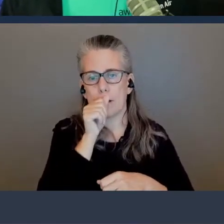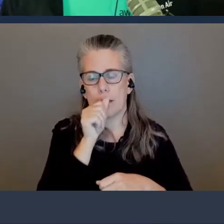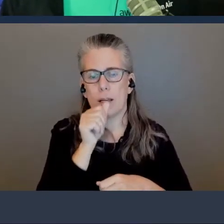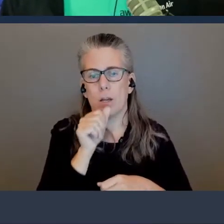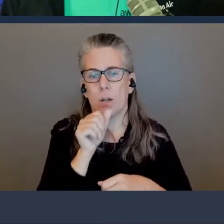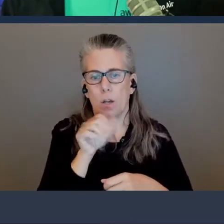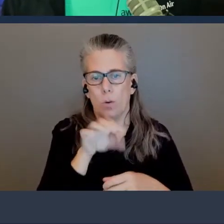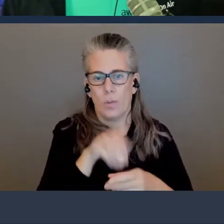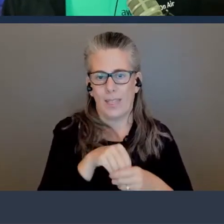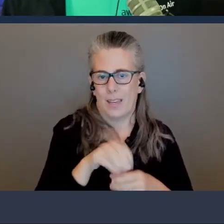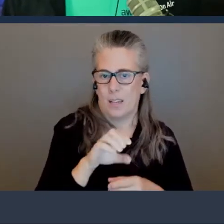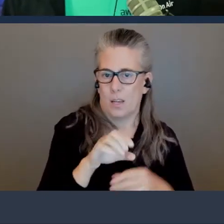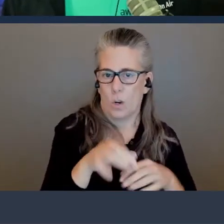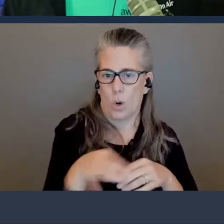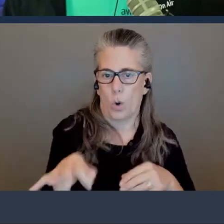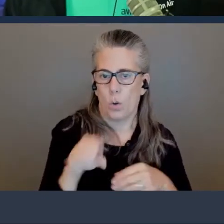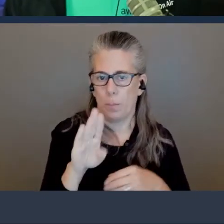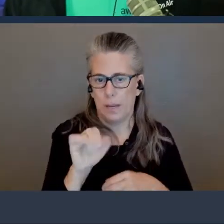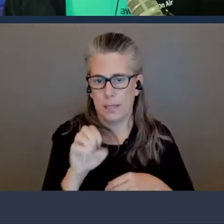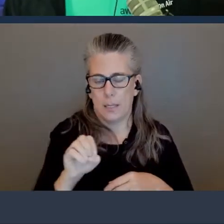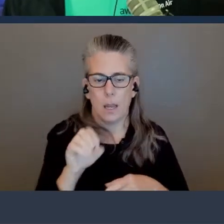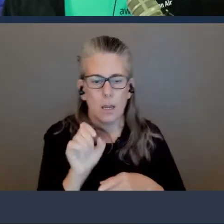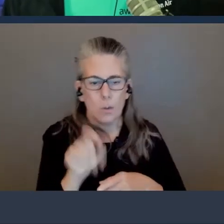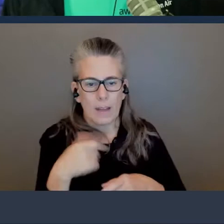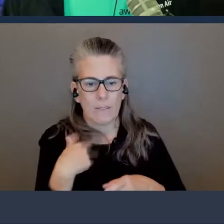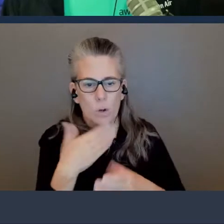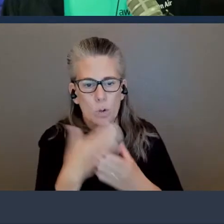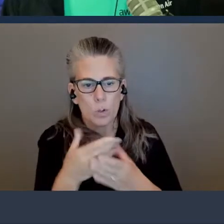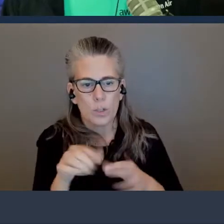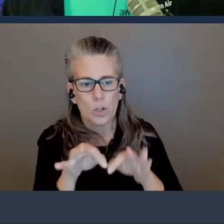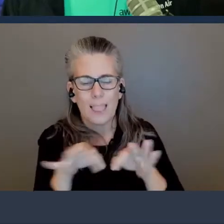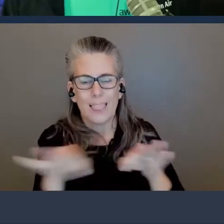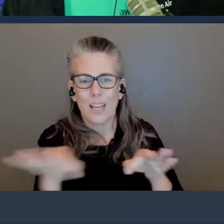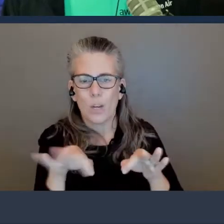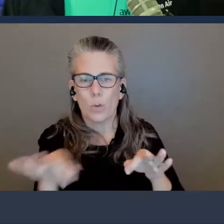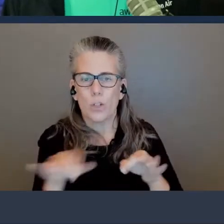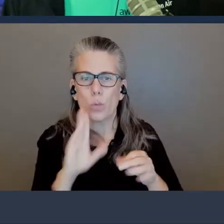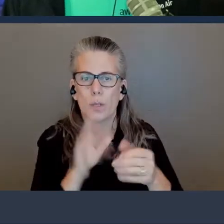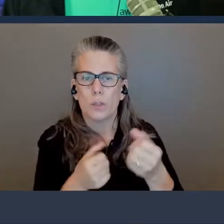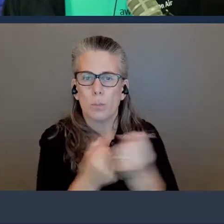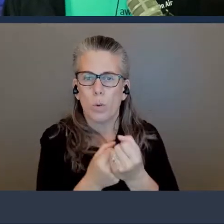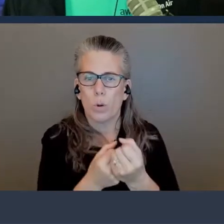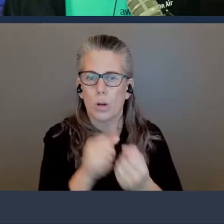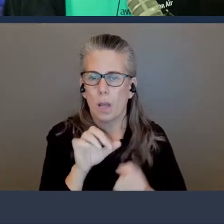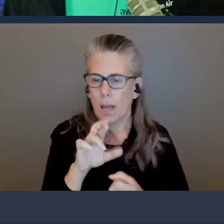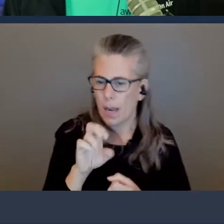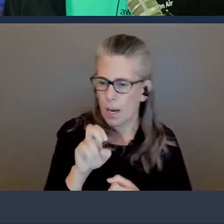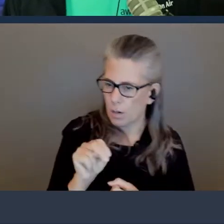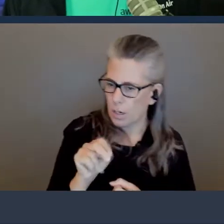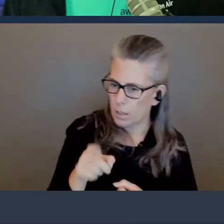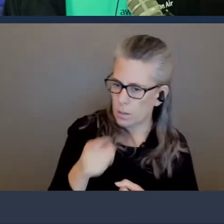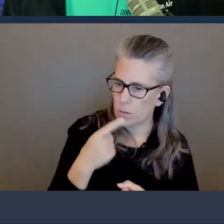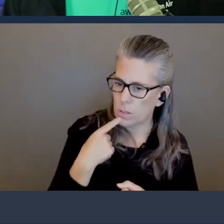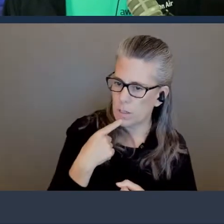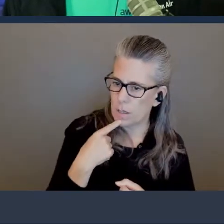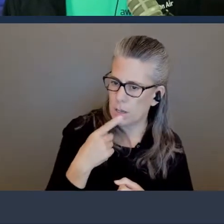"What languages does it support?" So AWS CodeGuru, Aaron, as far as I know, right now, it supports Python and Java.